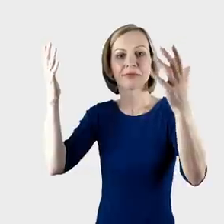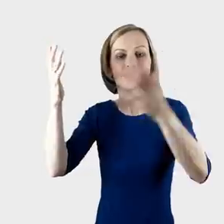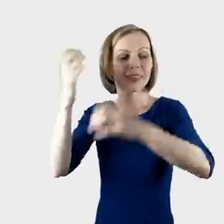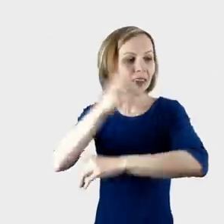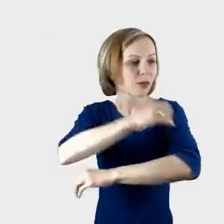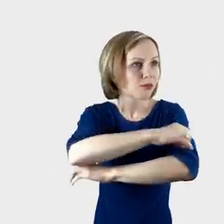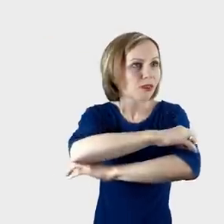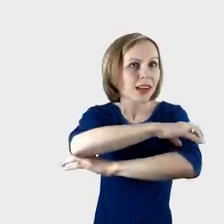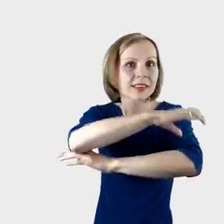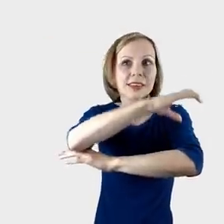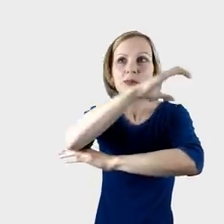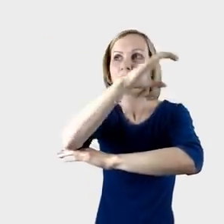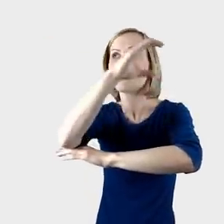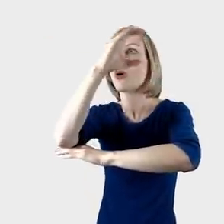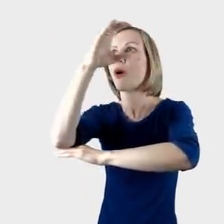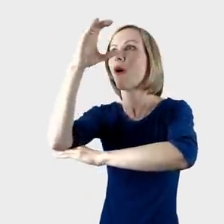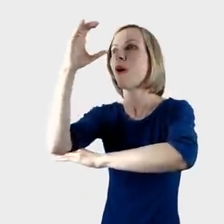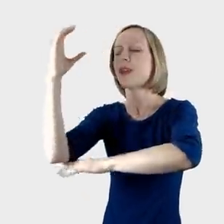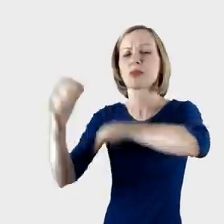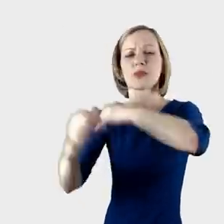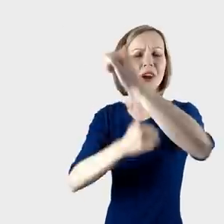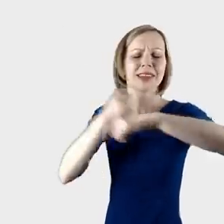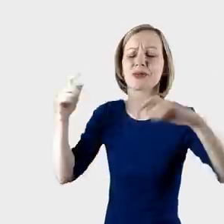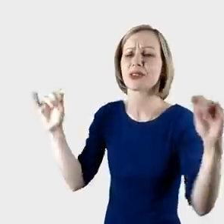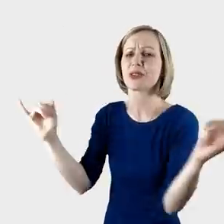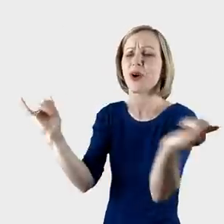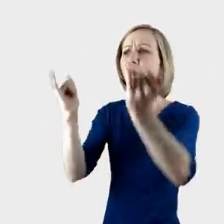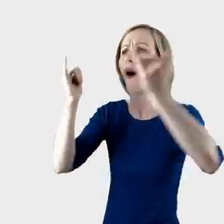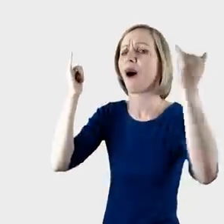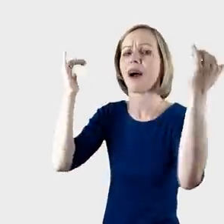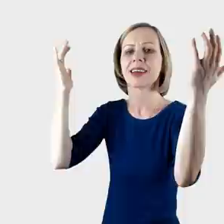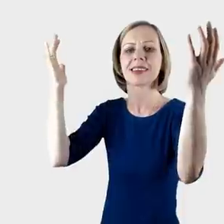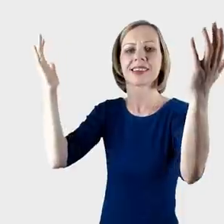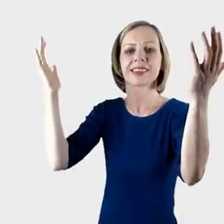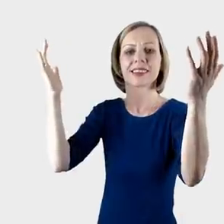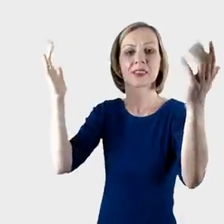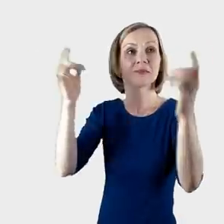Thou rising morn, in praise rejoice